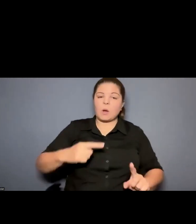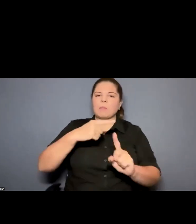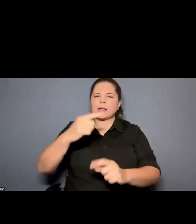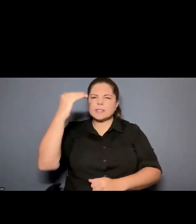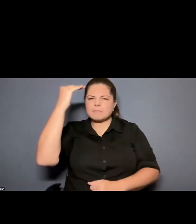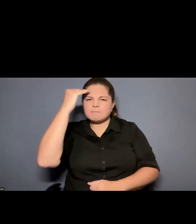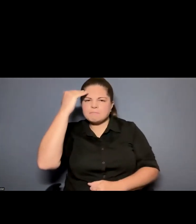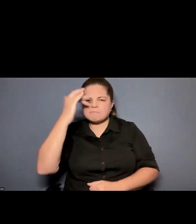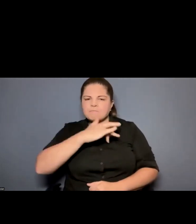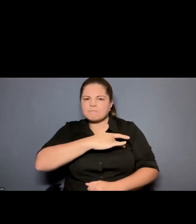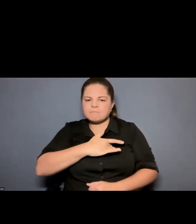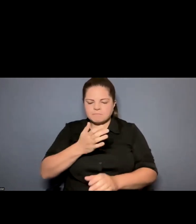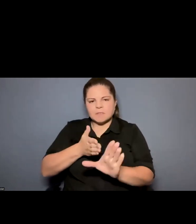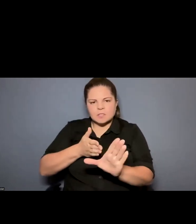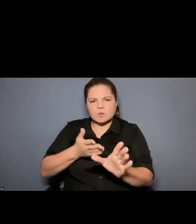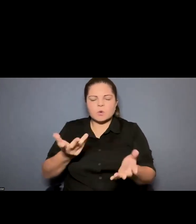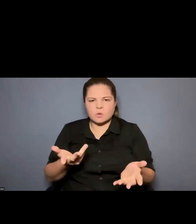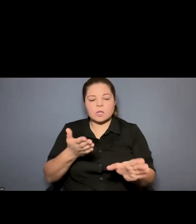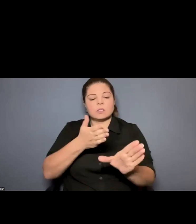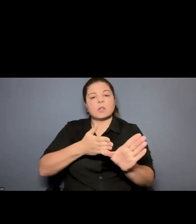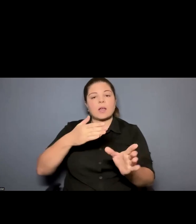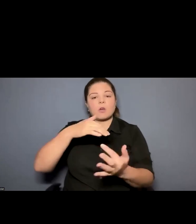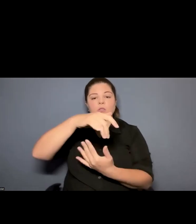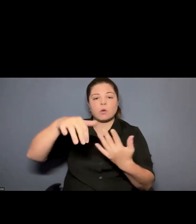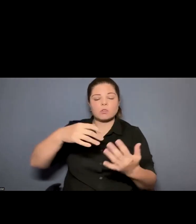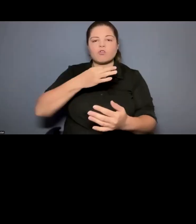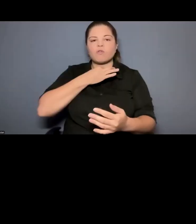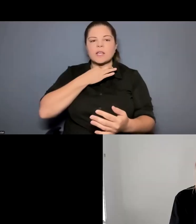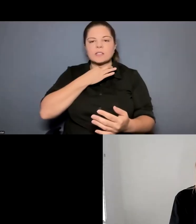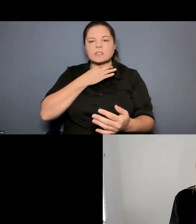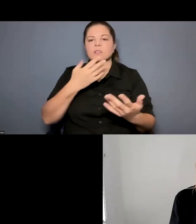and psychosocial risks including sexual harassment and other harmful behaviours,